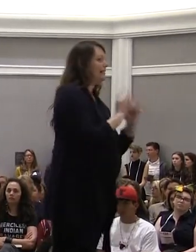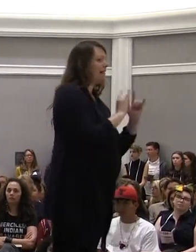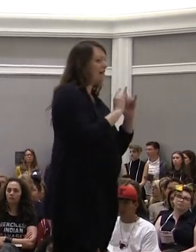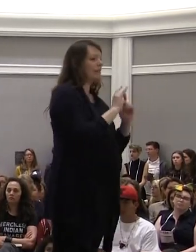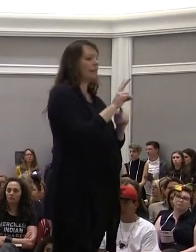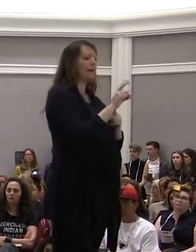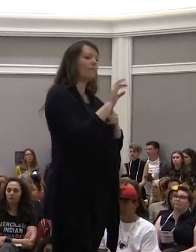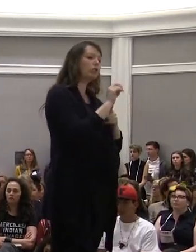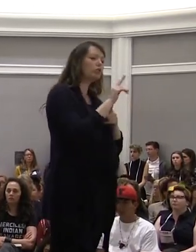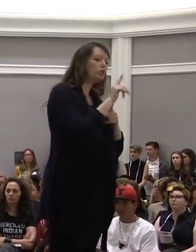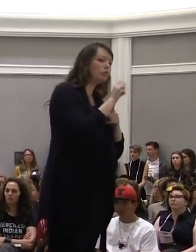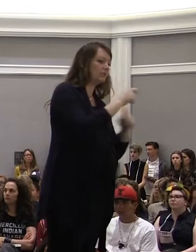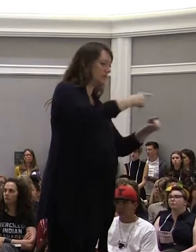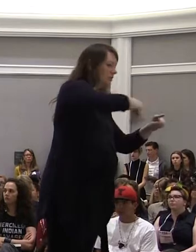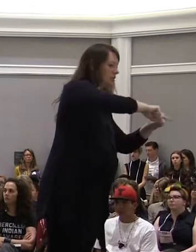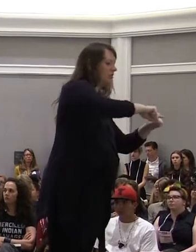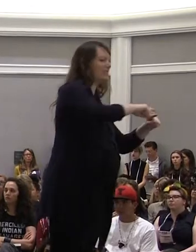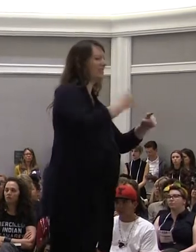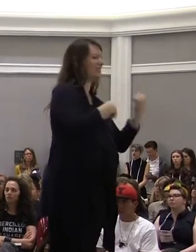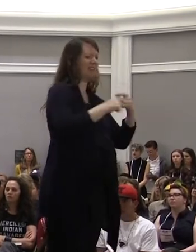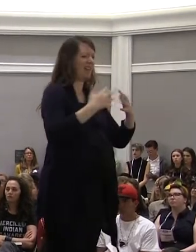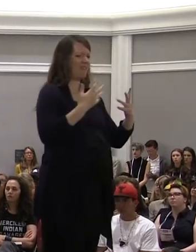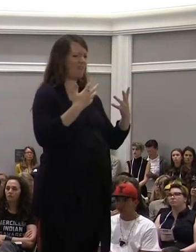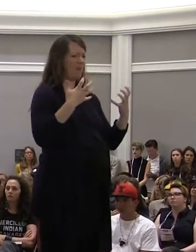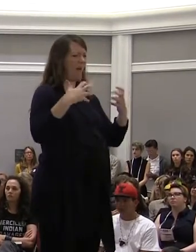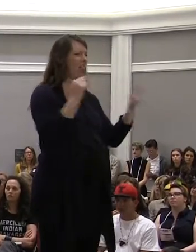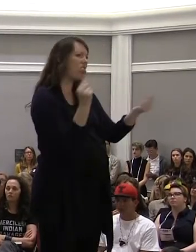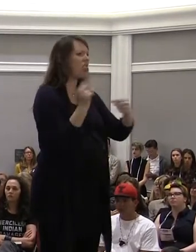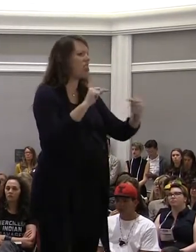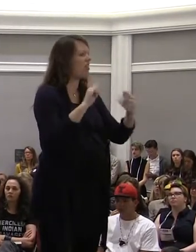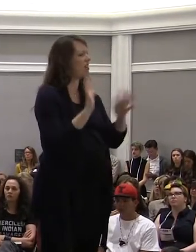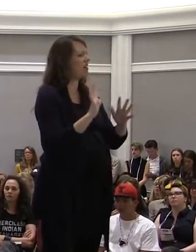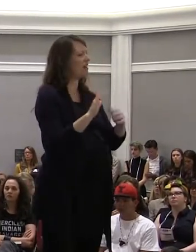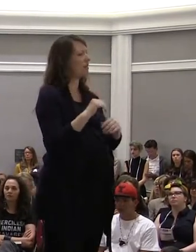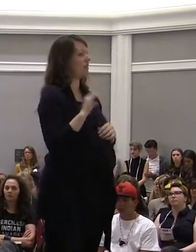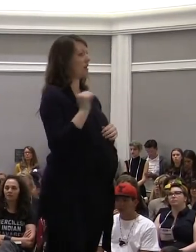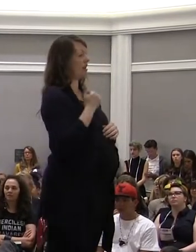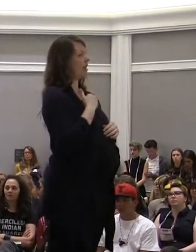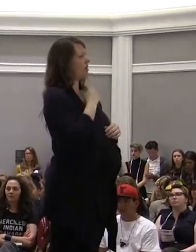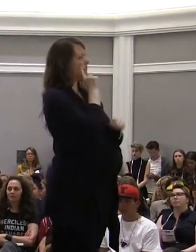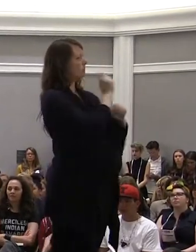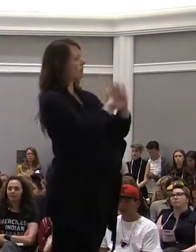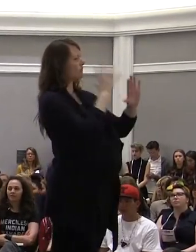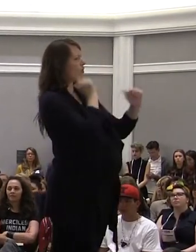feedback loops were our vision for a better world for and because of theater reinforce each other.